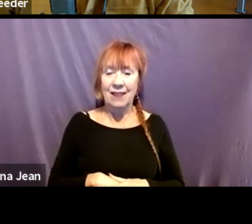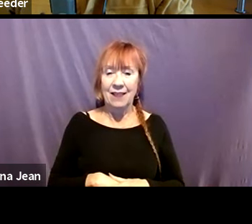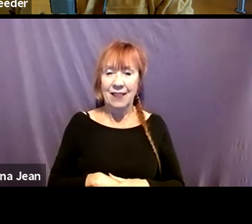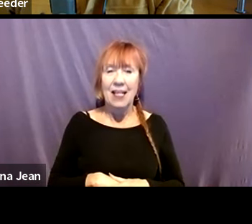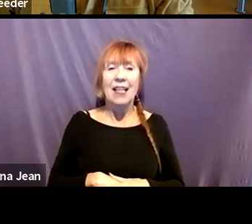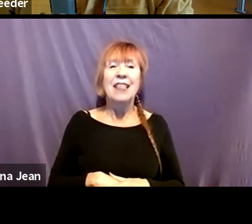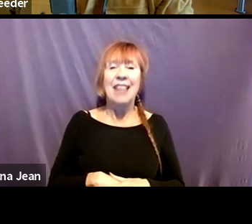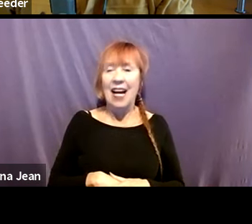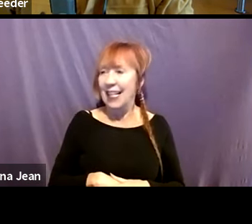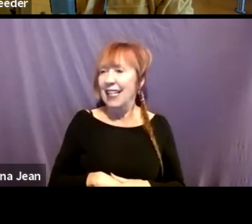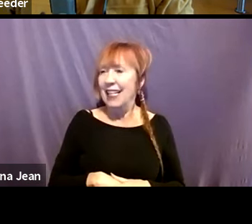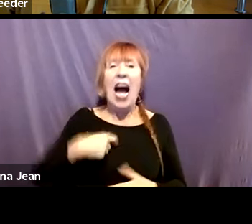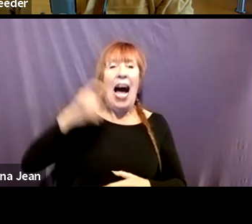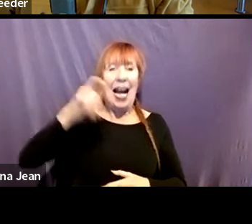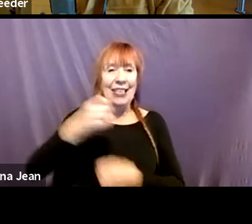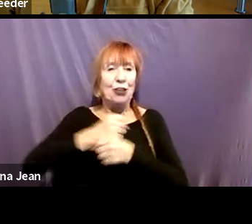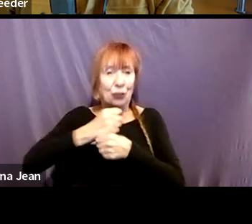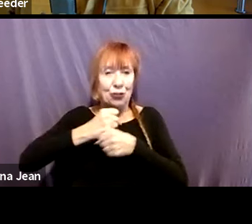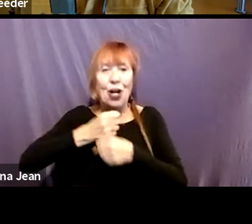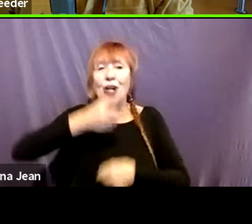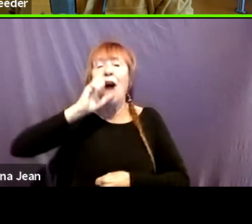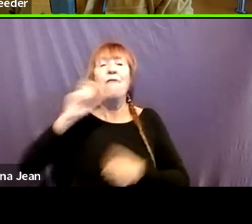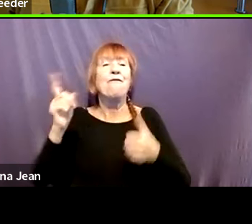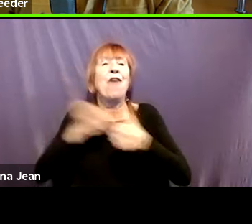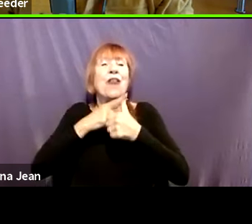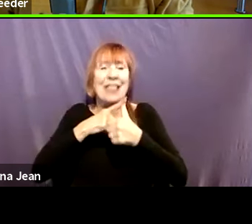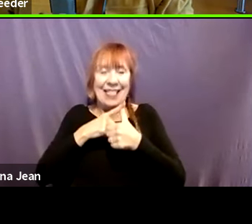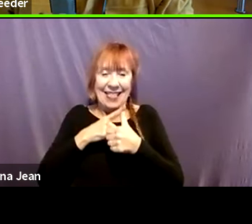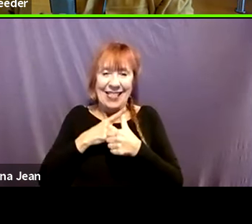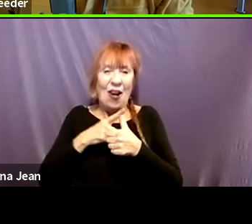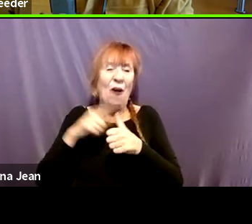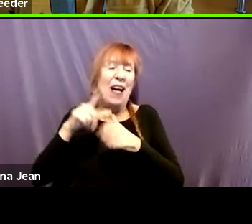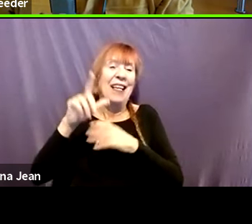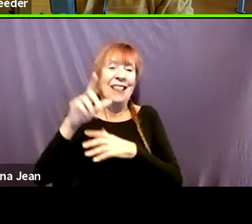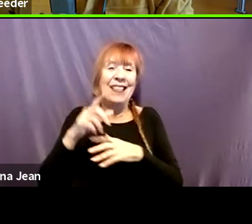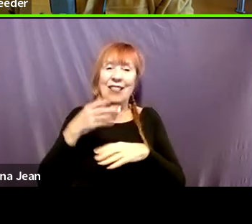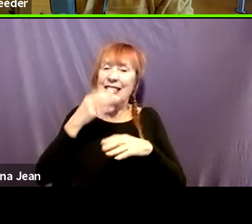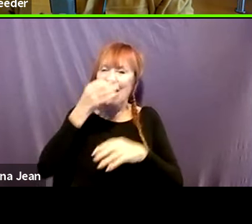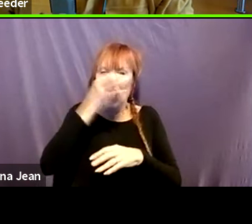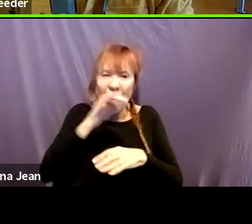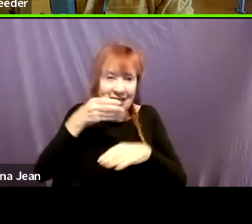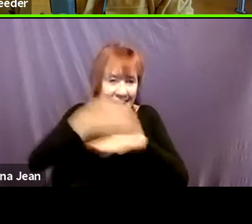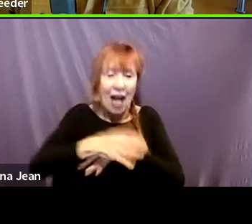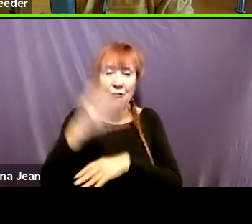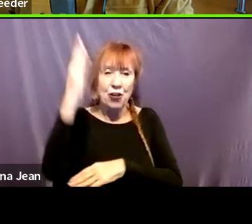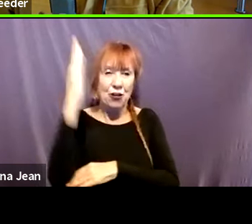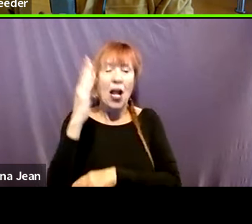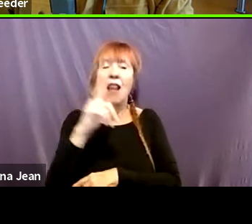Yeah. Fair enough. Okay, let's see.